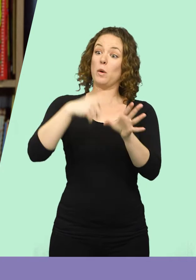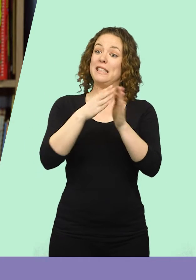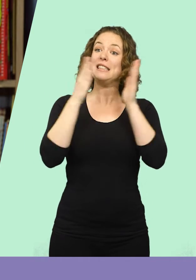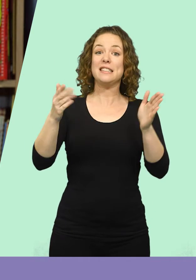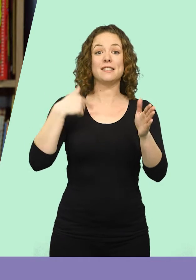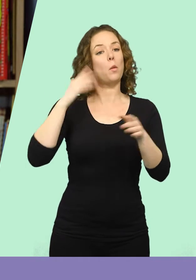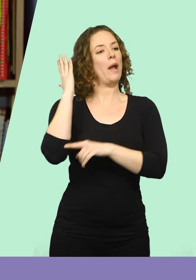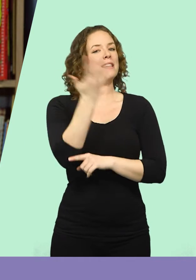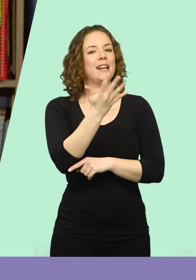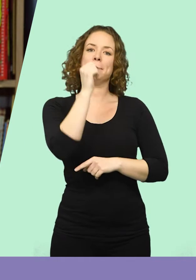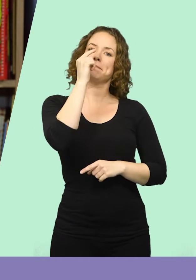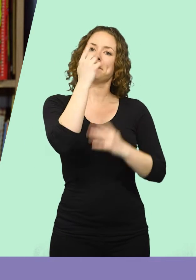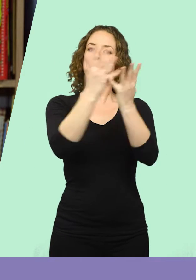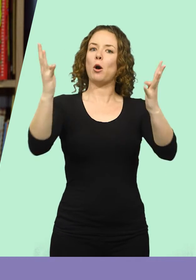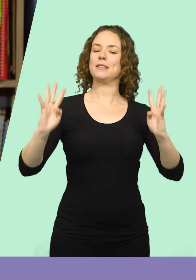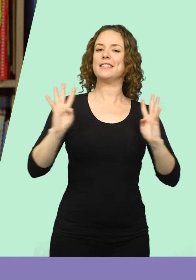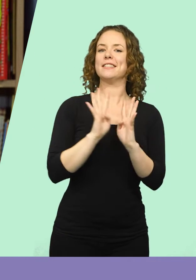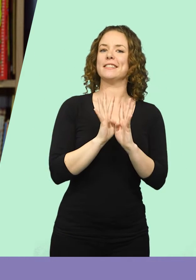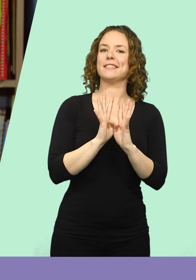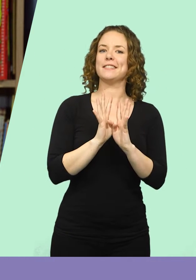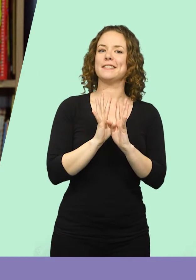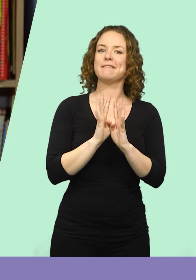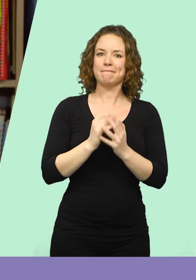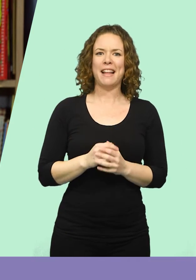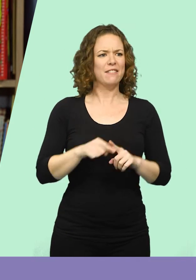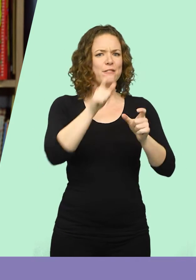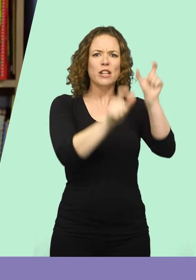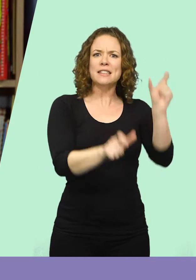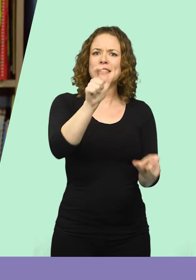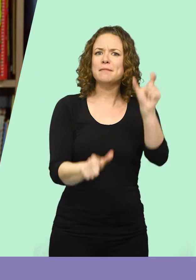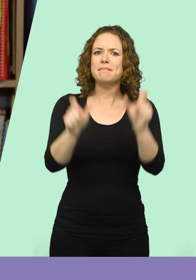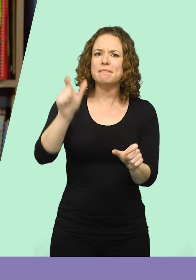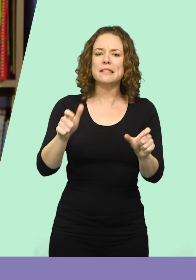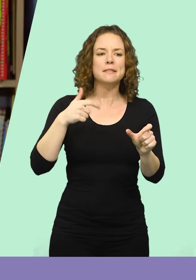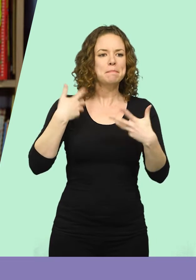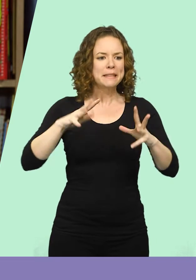for Manchester United. I was a waiter for four years in the executive boxes.